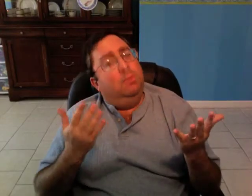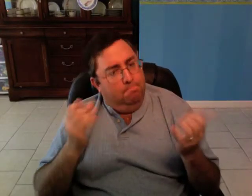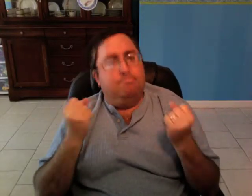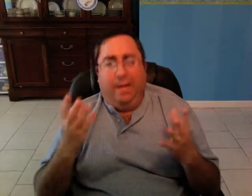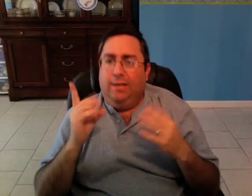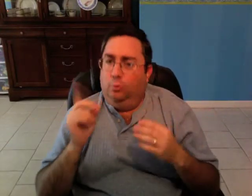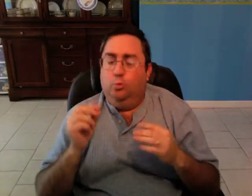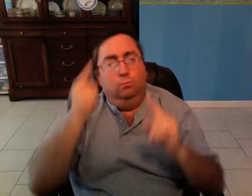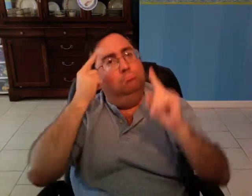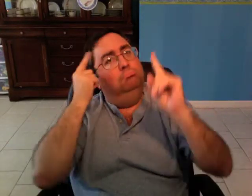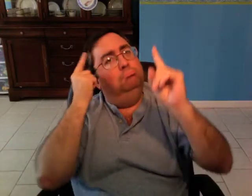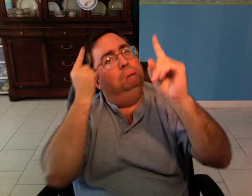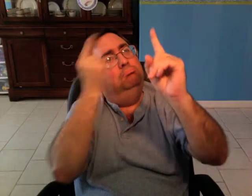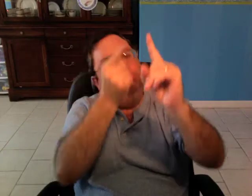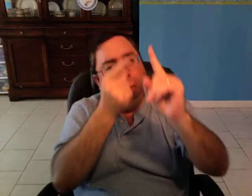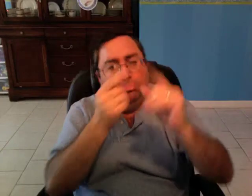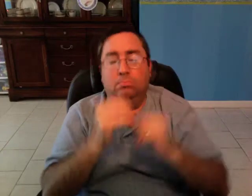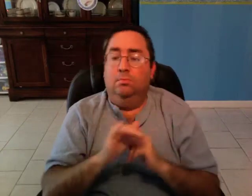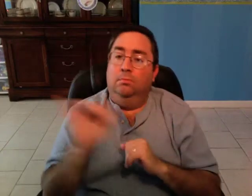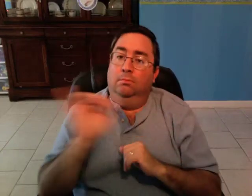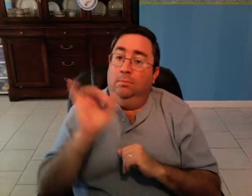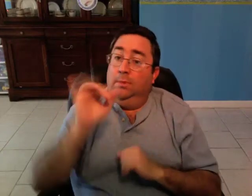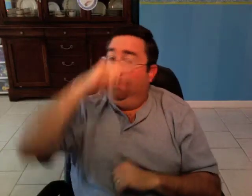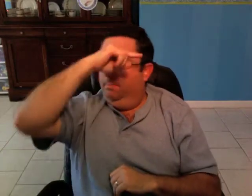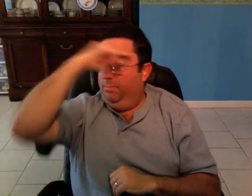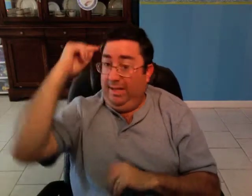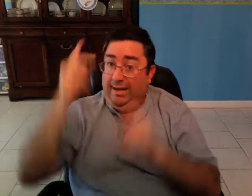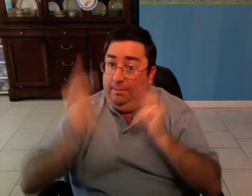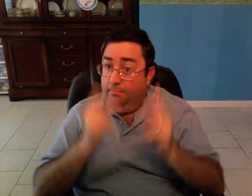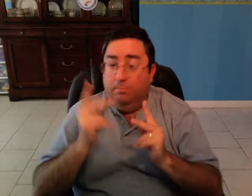Many do visualize and aspire to these goals.